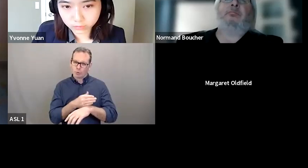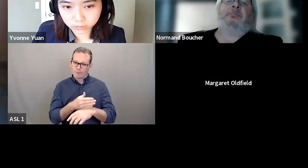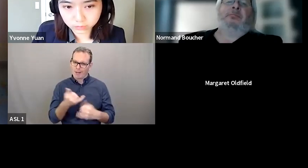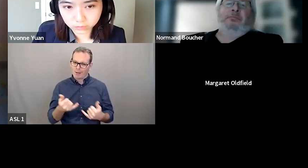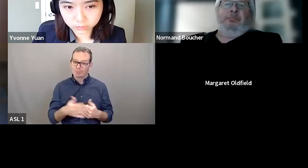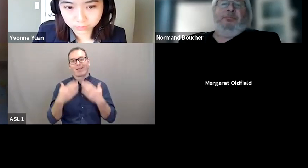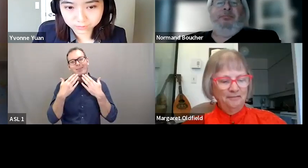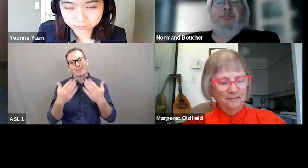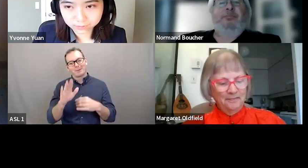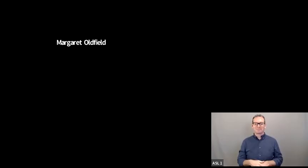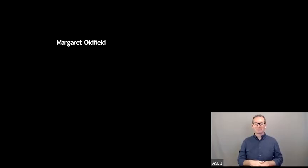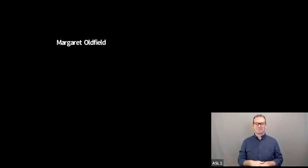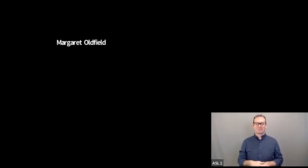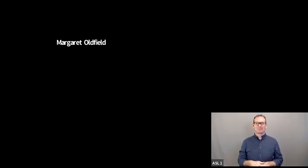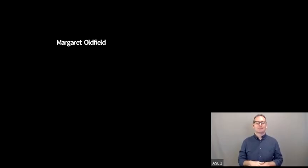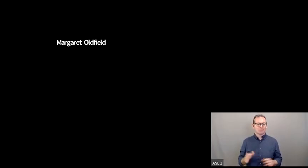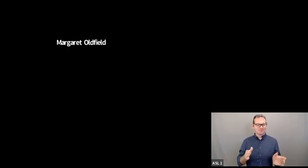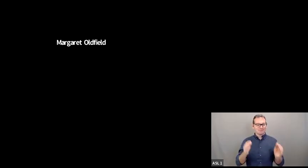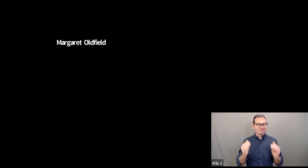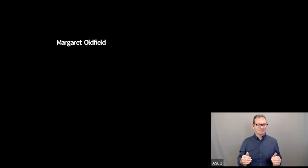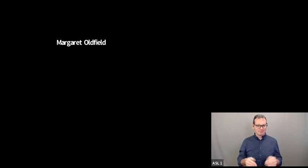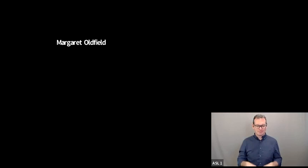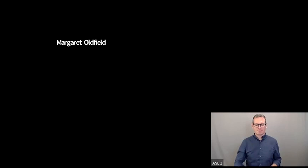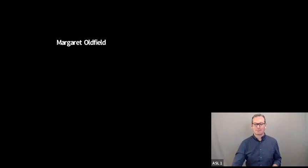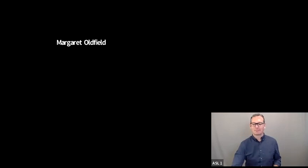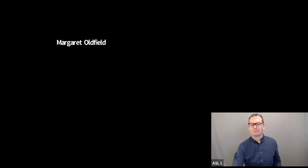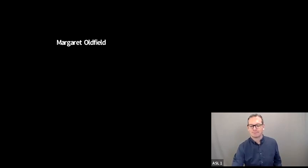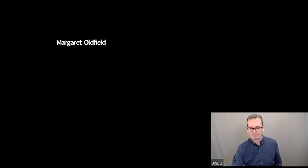thank you Marcy Normand